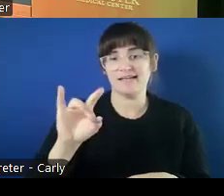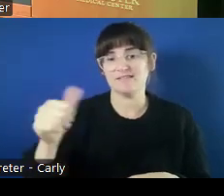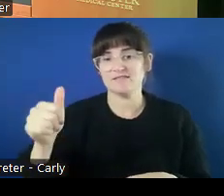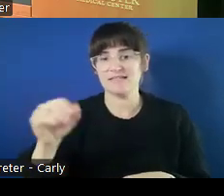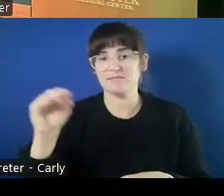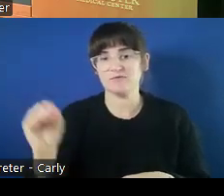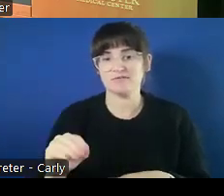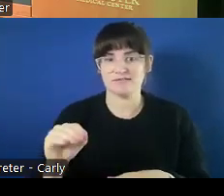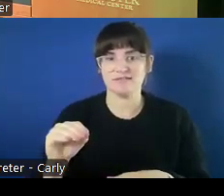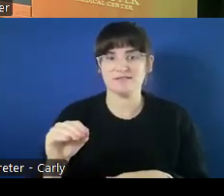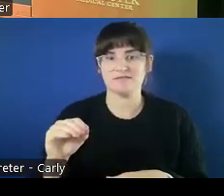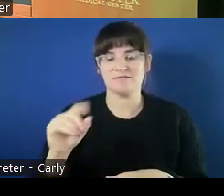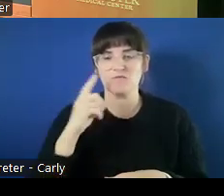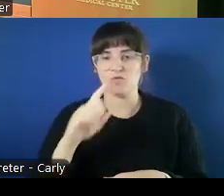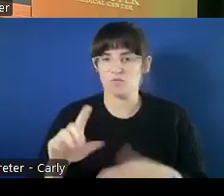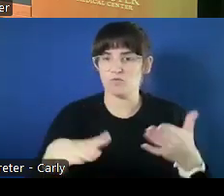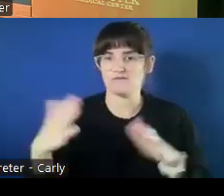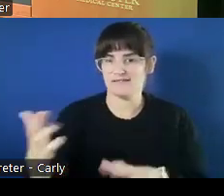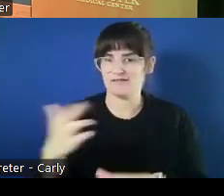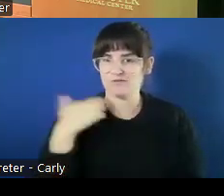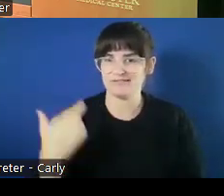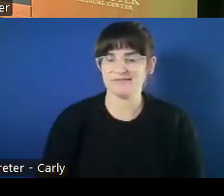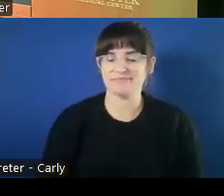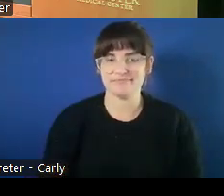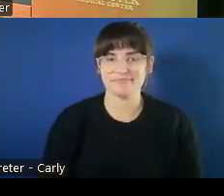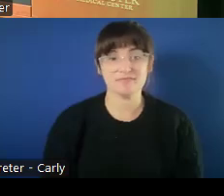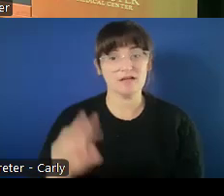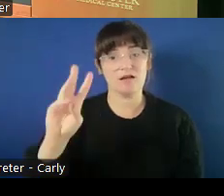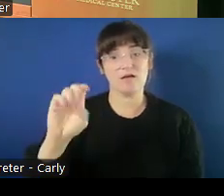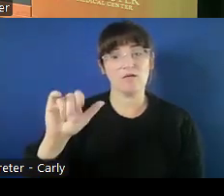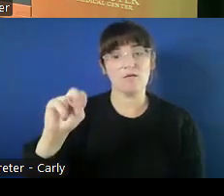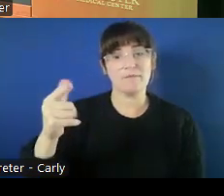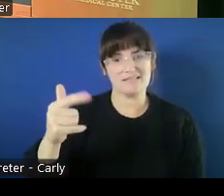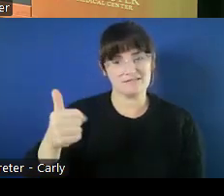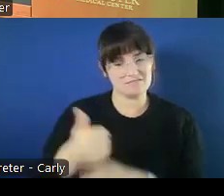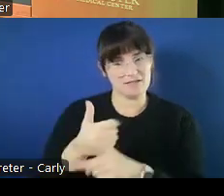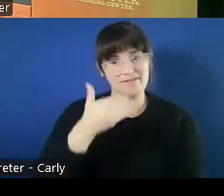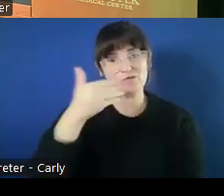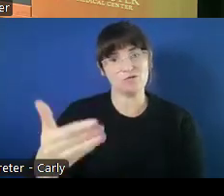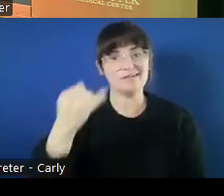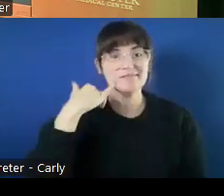in mortality risk so well-being seems to be good if you're healthy and if we take a look at folks